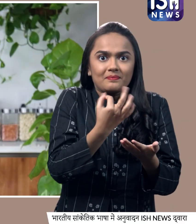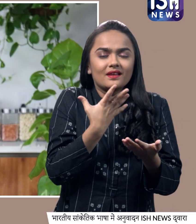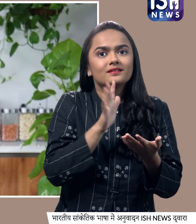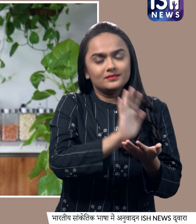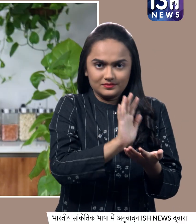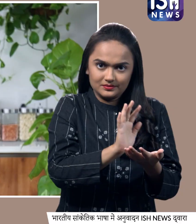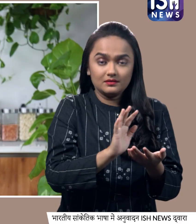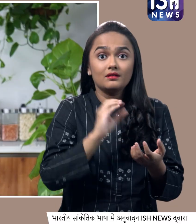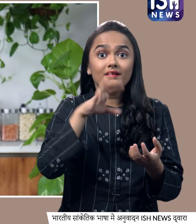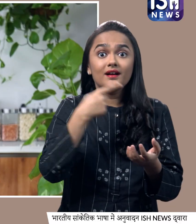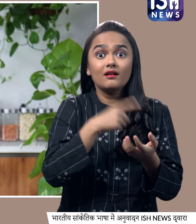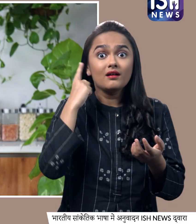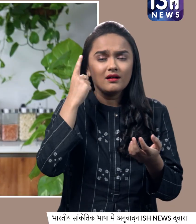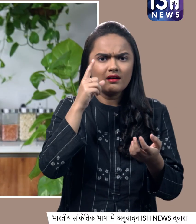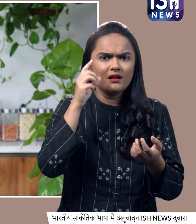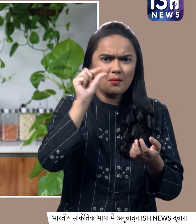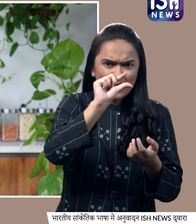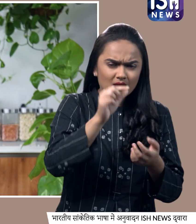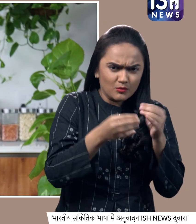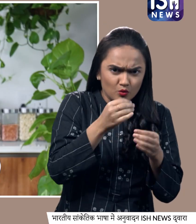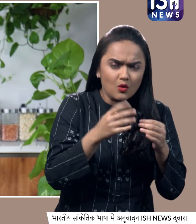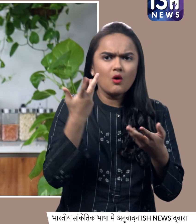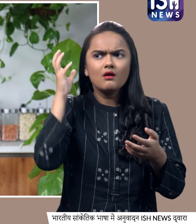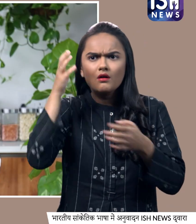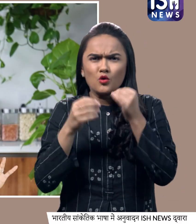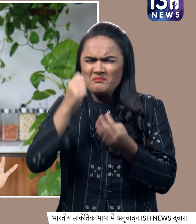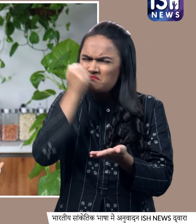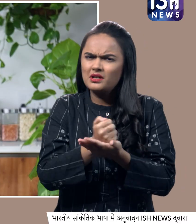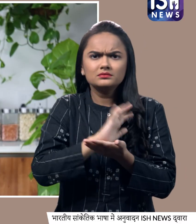You don't need to add coconut or almond milk to make this chai